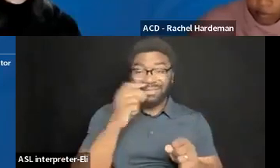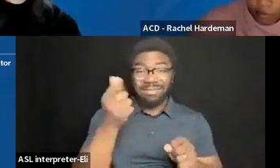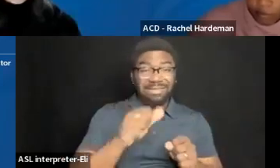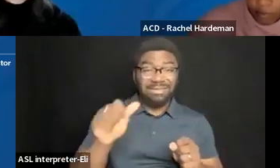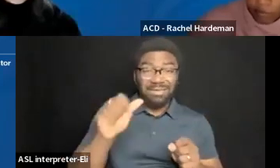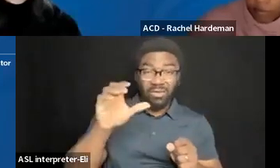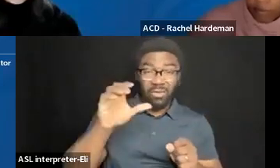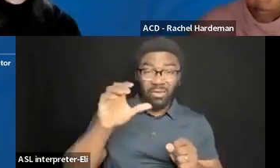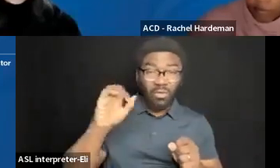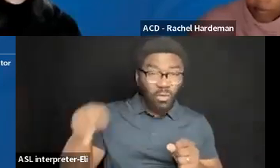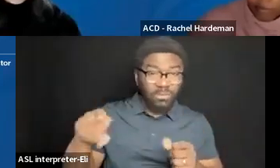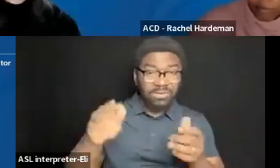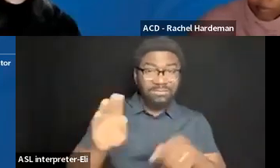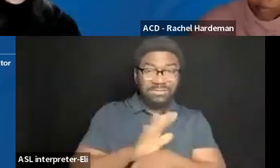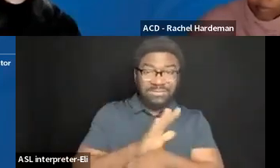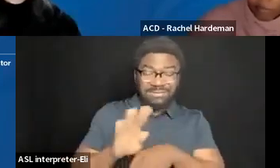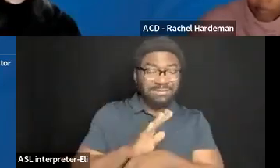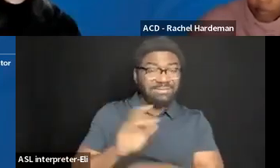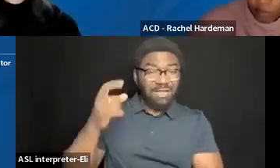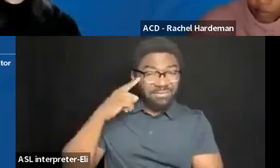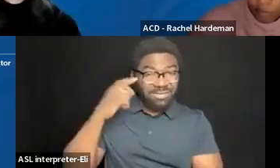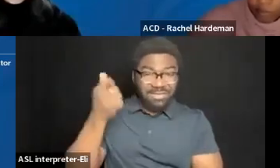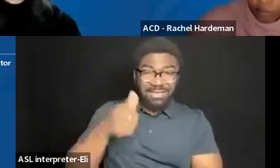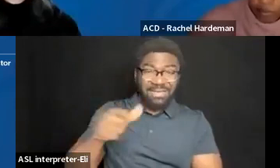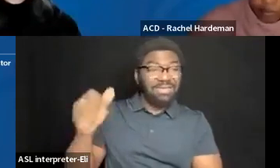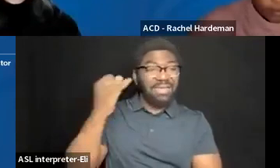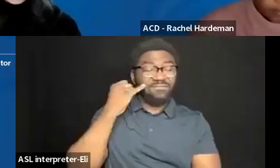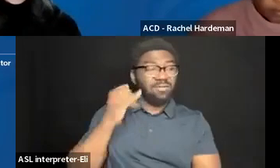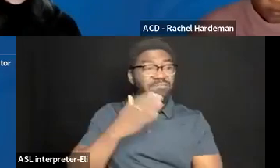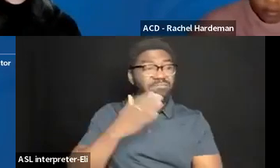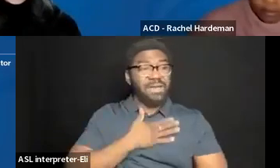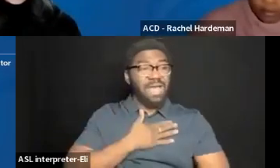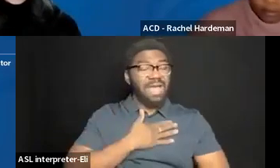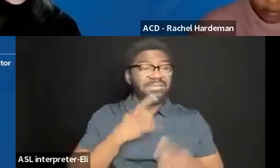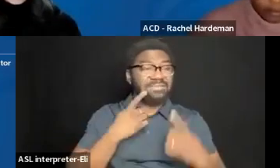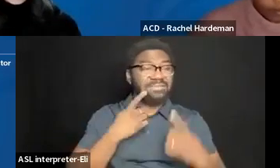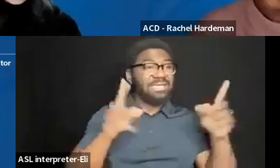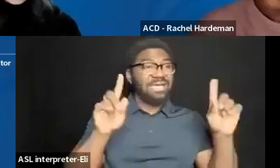If I'm a scientist, I'm not going to be recognized as a scientist.